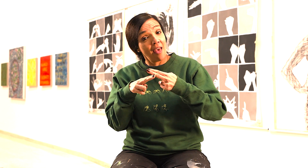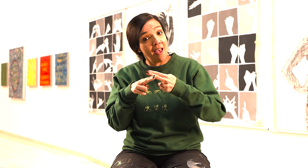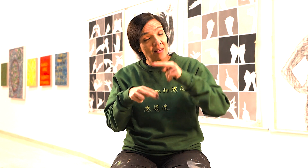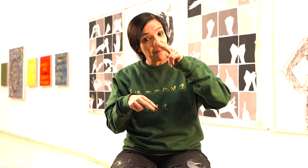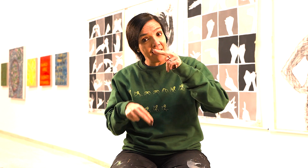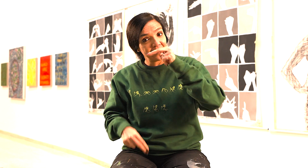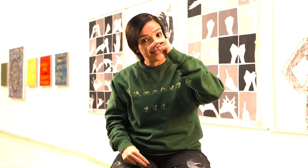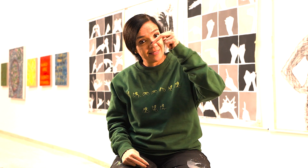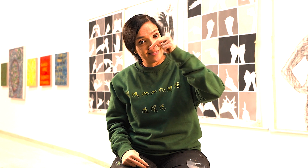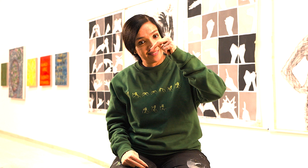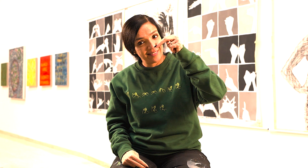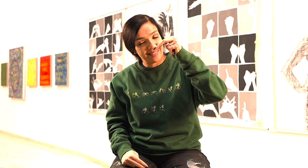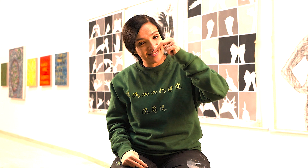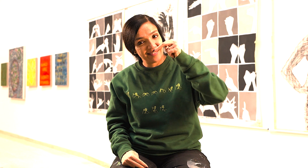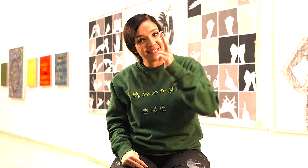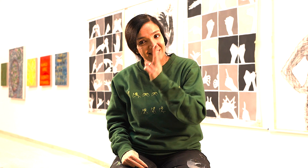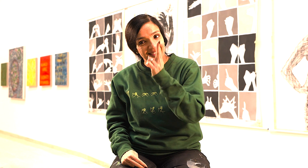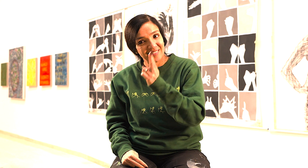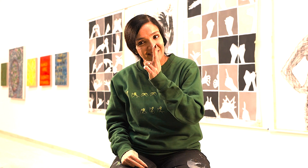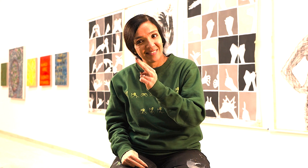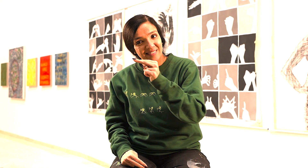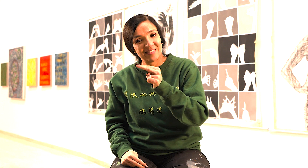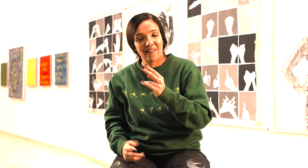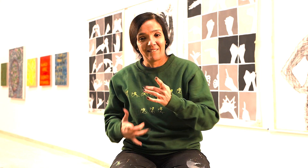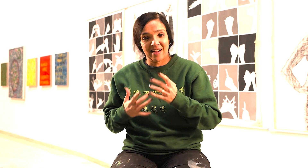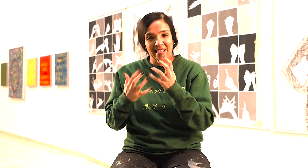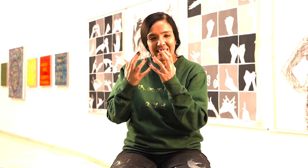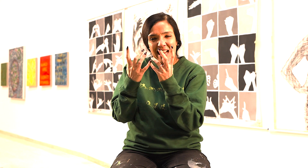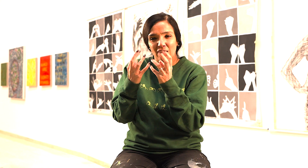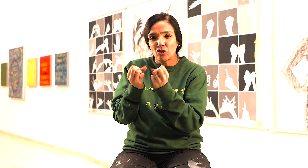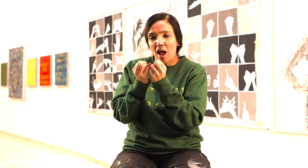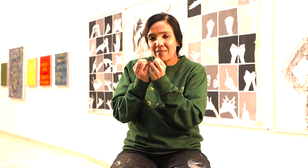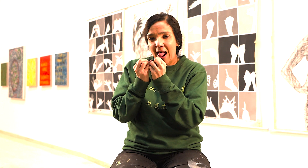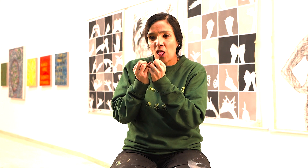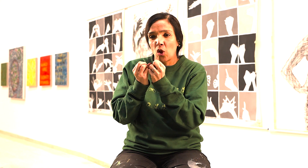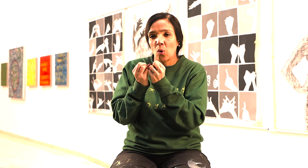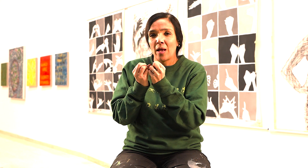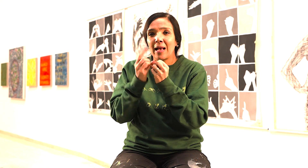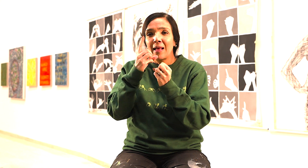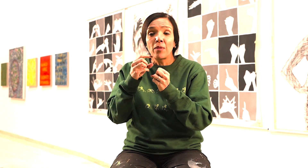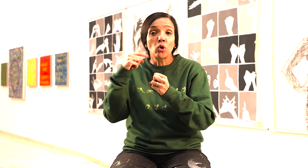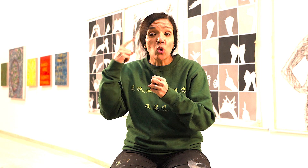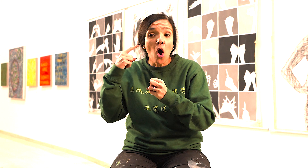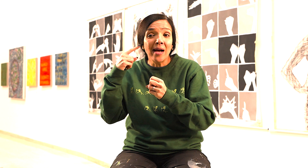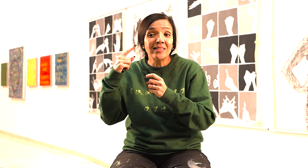and when I'm dancing, when I'm listening to music, and I paint with the knife, I feel that the texture has added value.